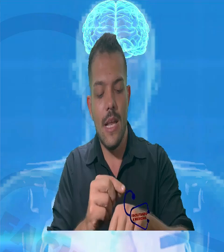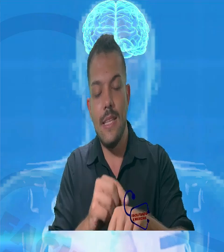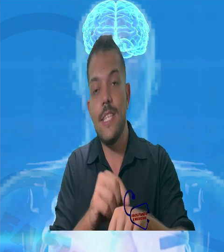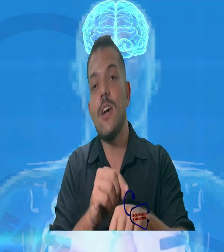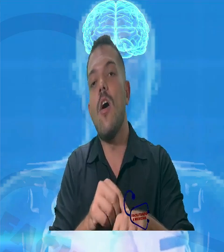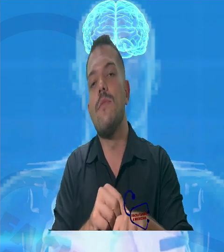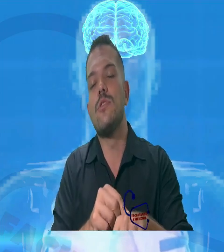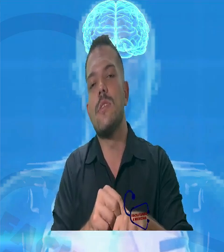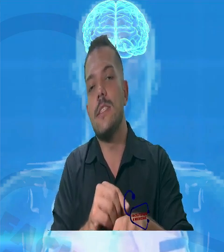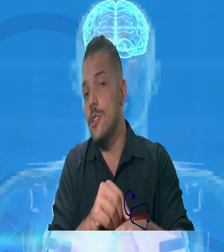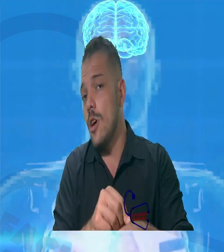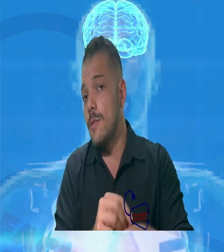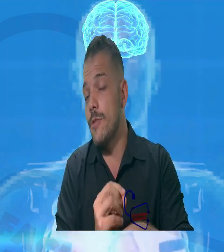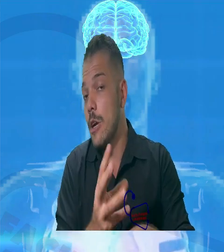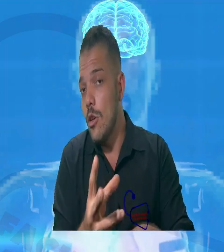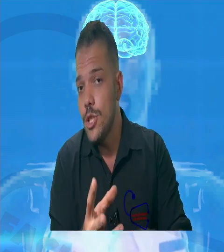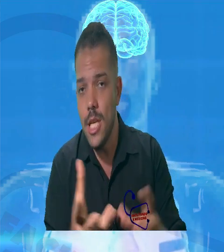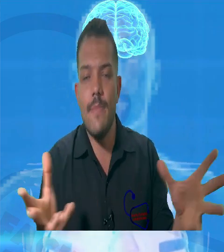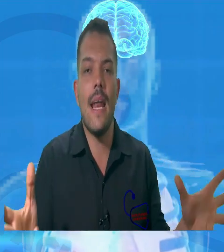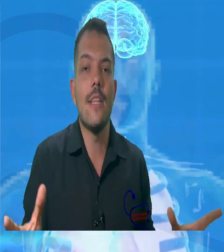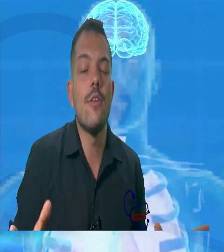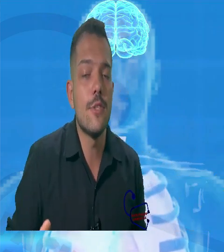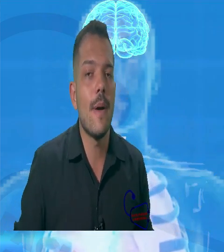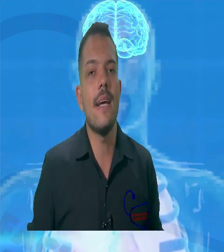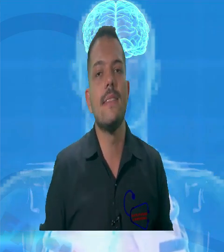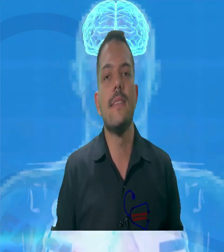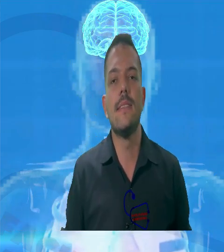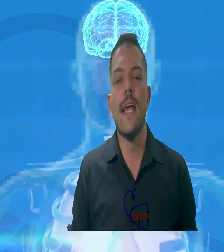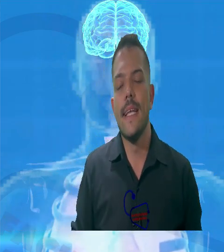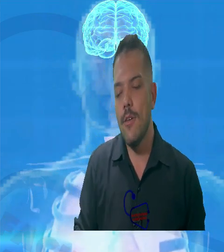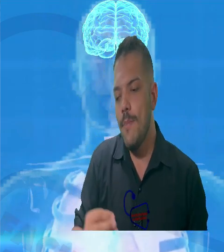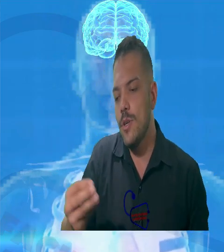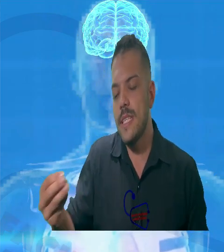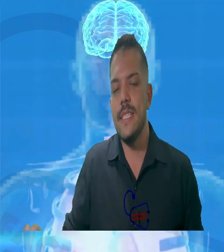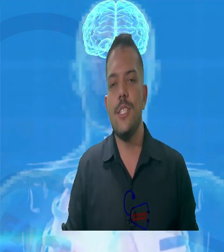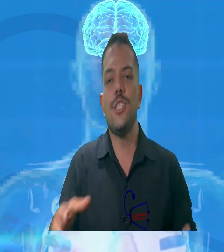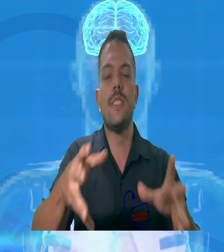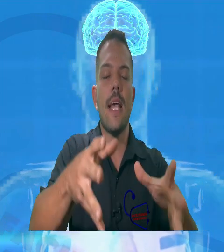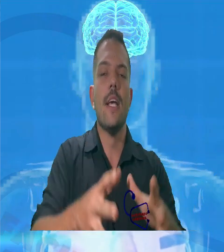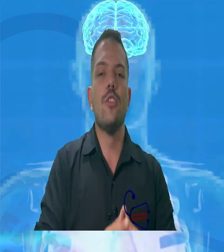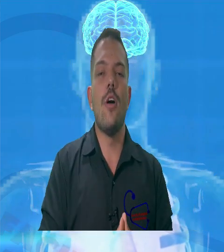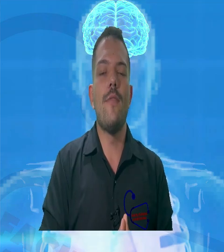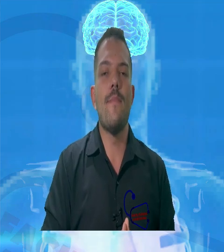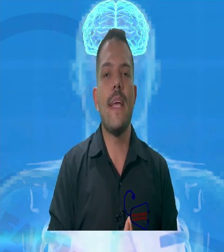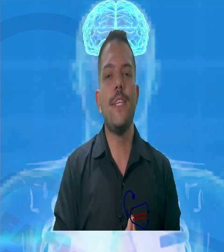reevaluate and do this treatment again to finally get rid of this parasite